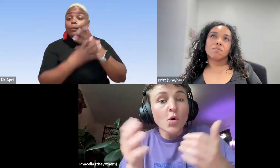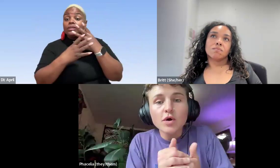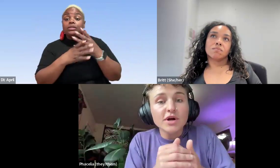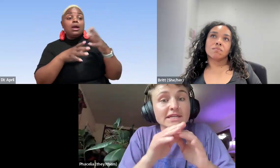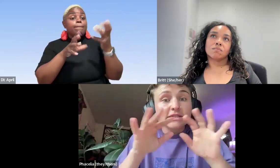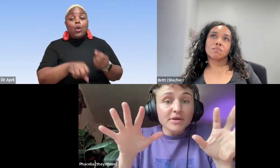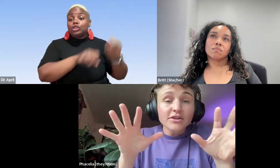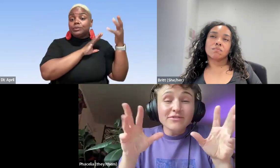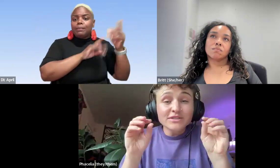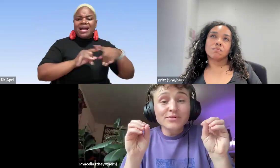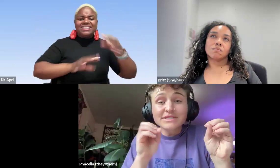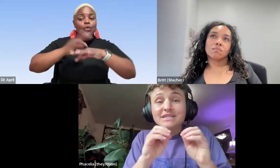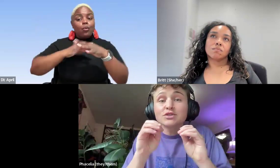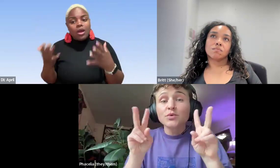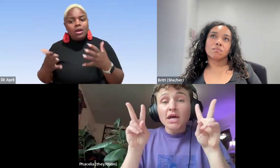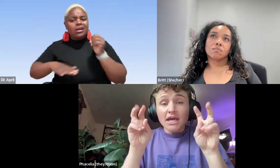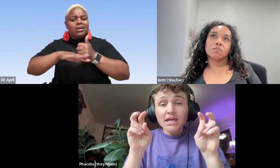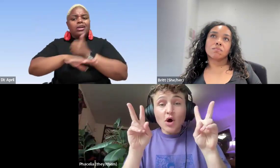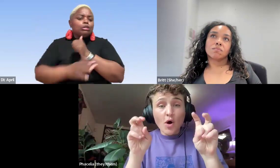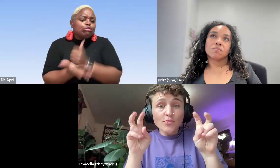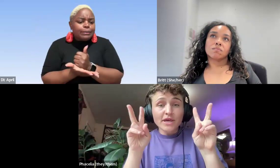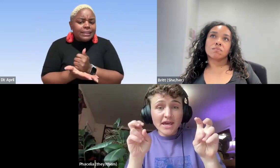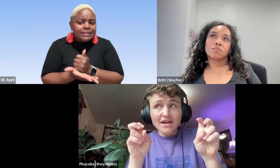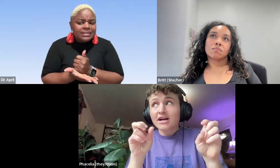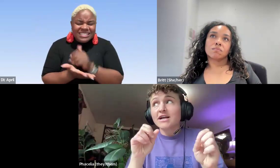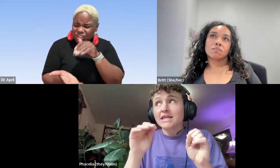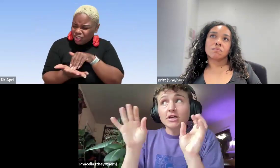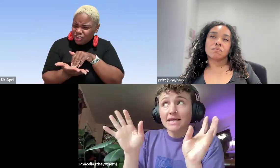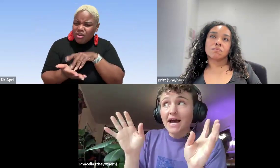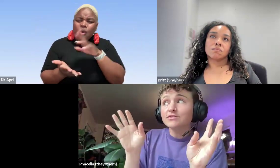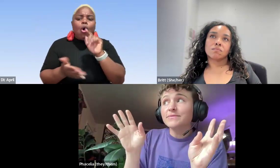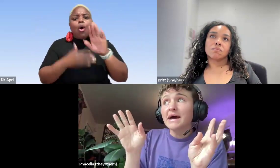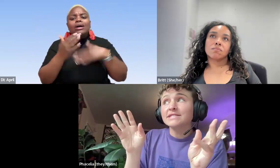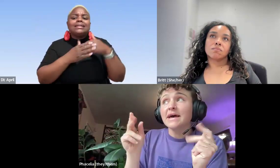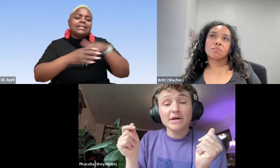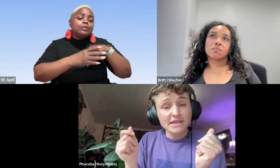that, or we're gonna disappear all the folks in prisons into in-home care that looks like a house from the outside,